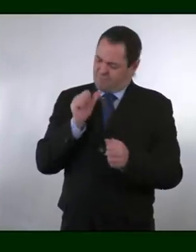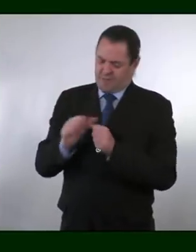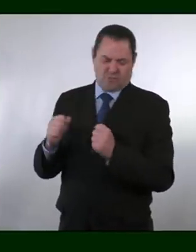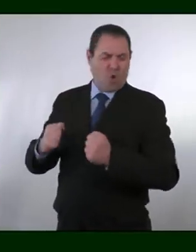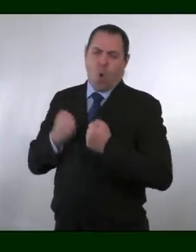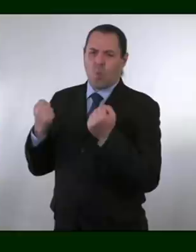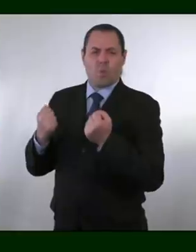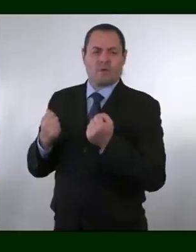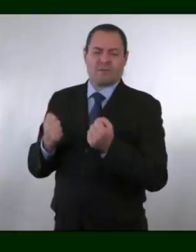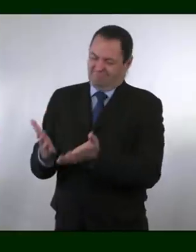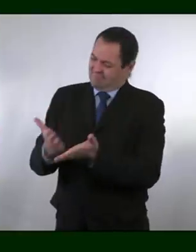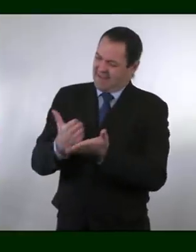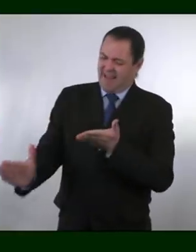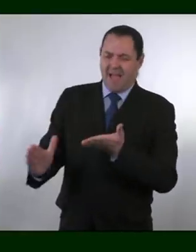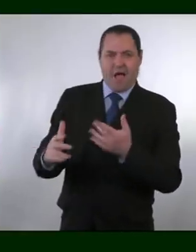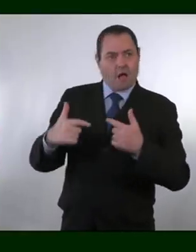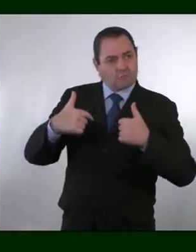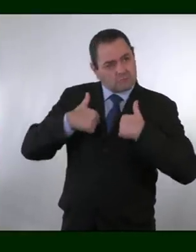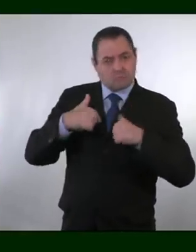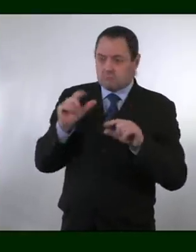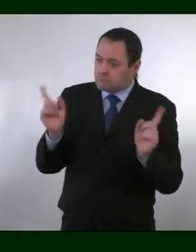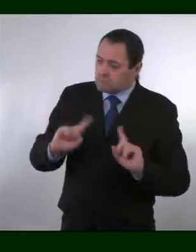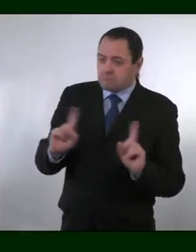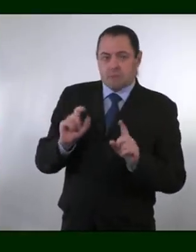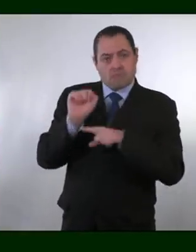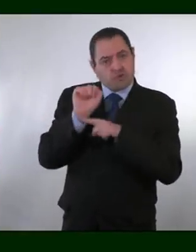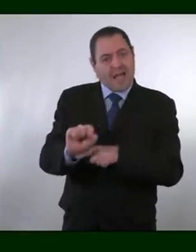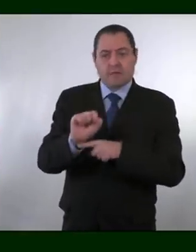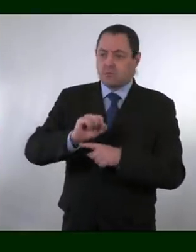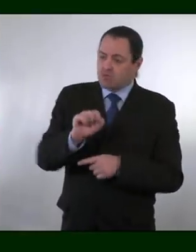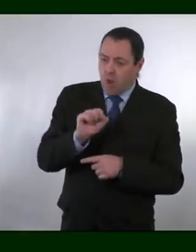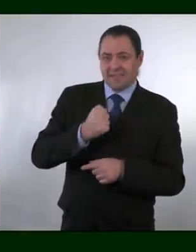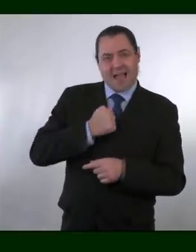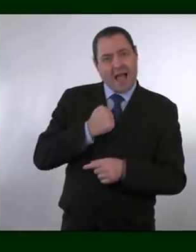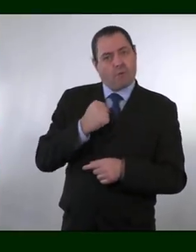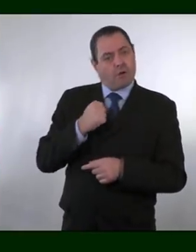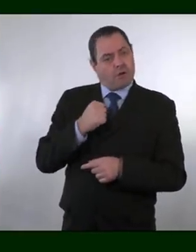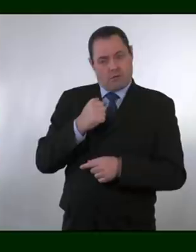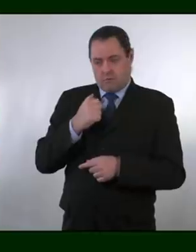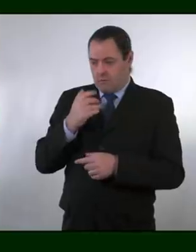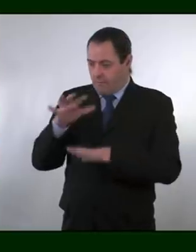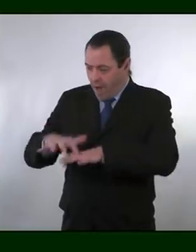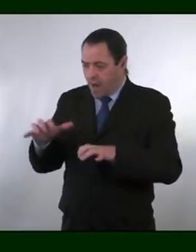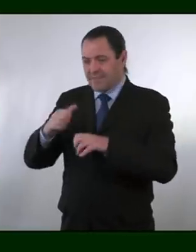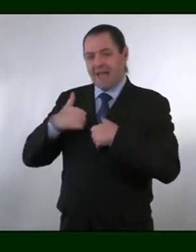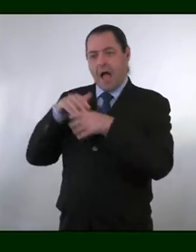the only way to protect Scotland’s interests, our Parliament and our place in Europe is for Scotland